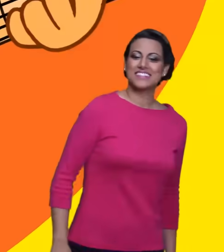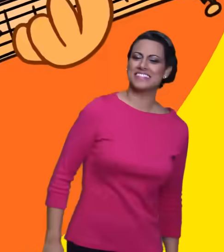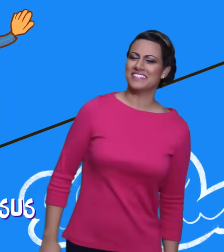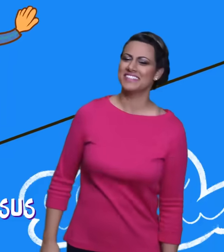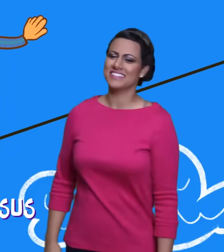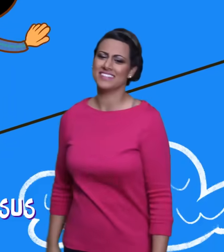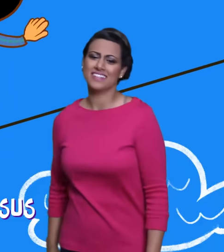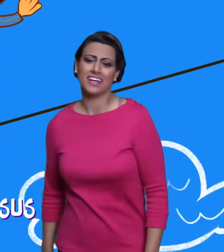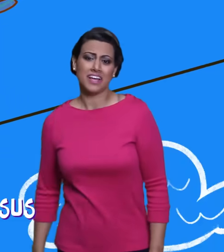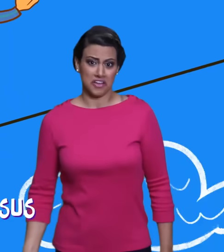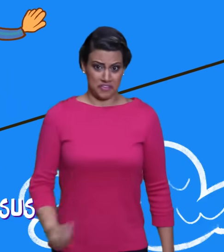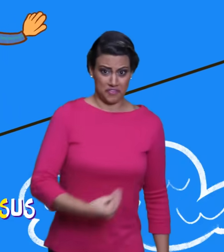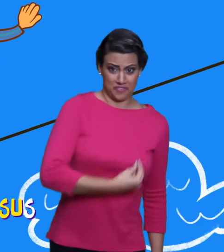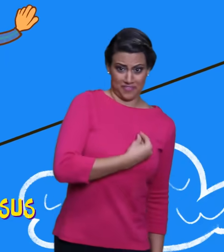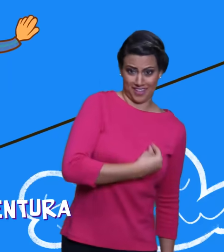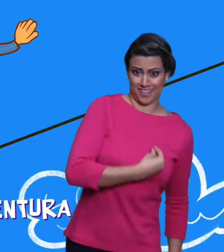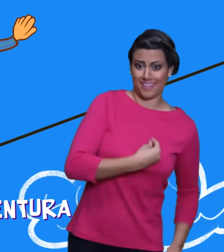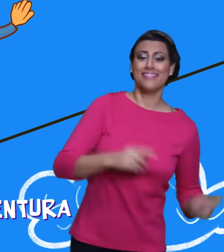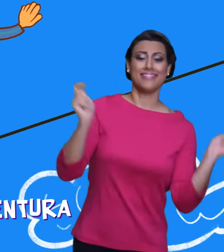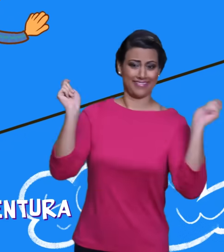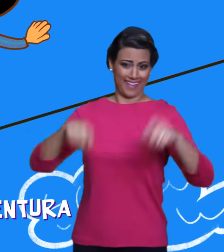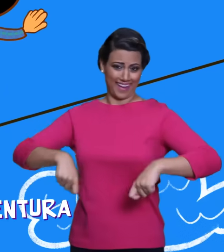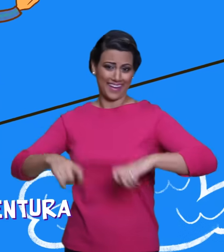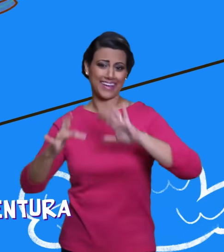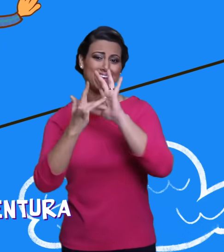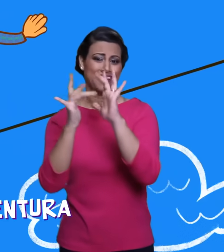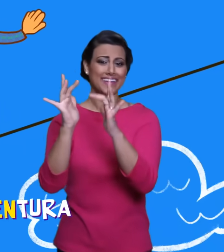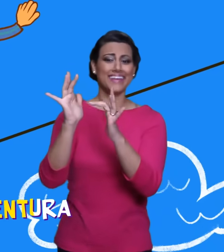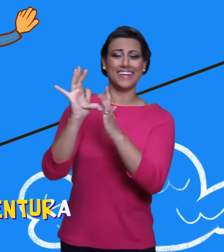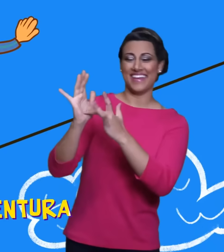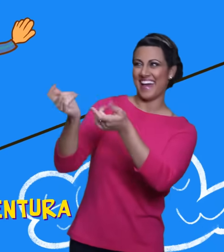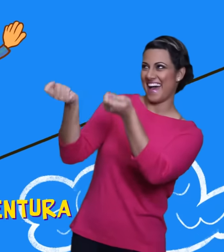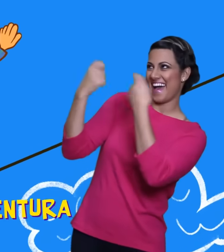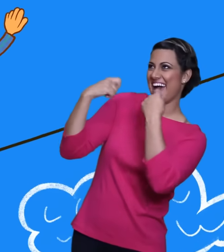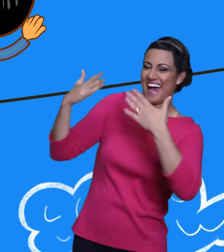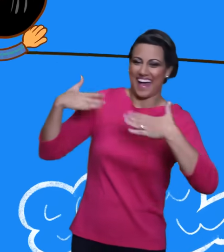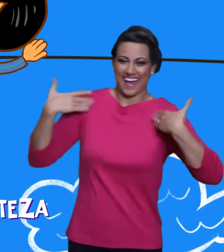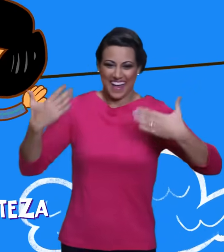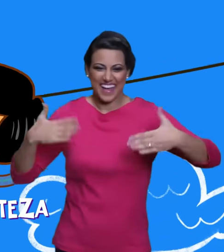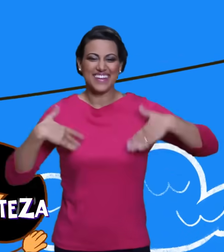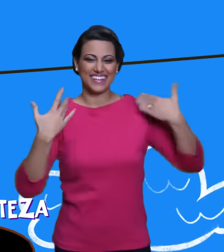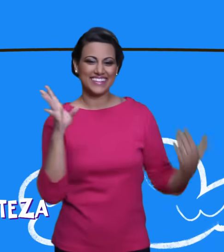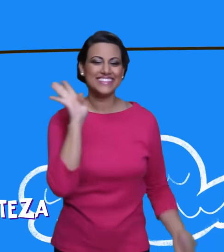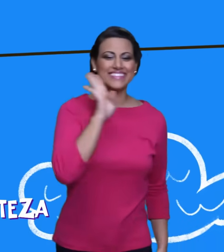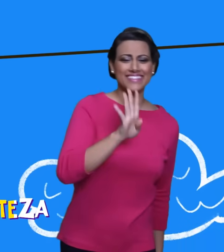LIFE WITH JESUS IS ALWAYS AN ADVENTURE IN SADNESS